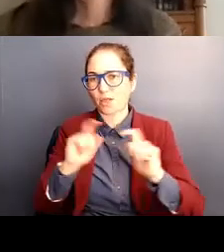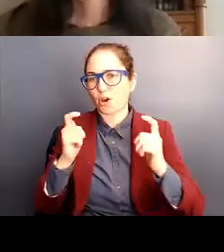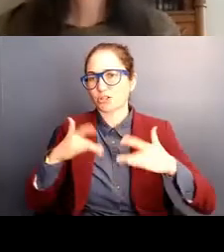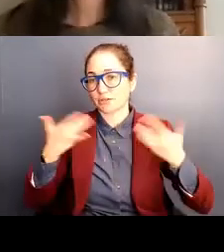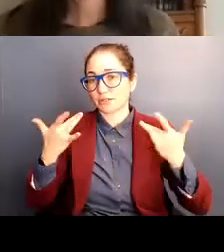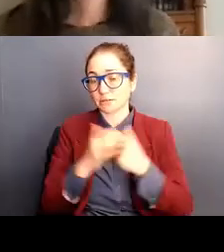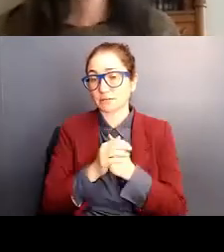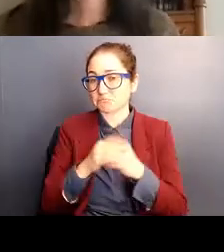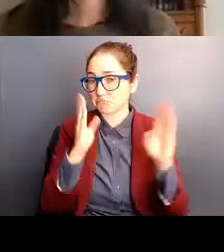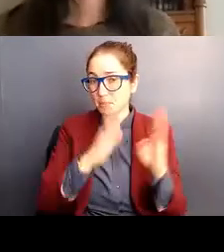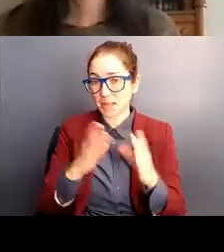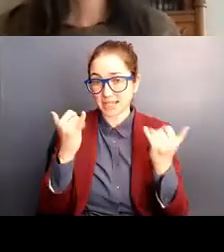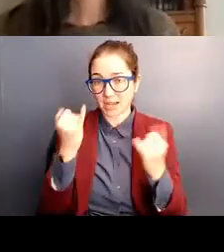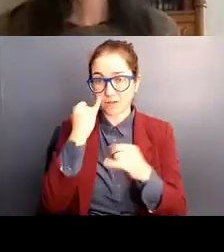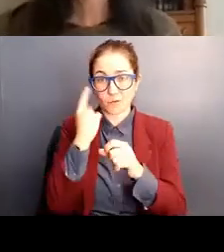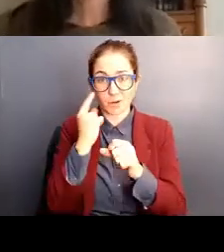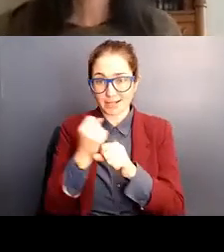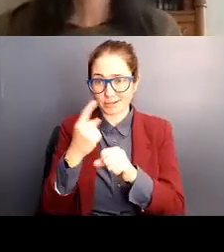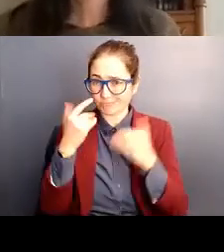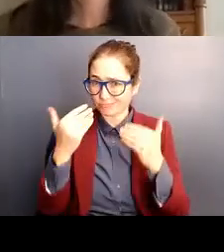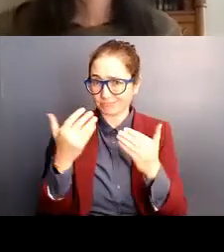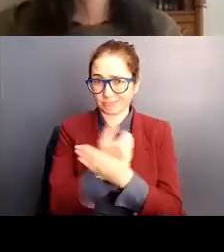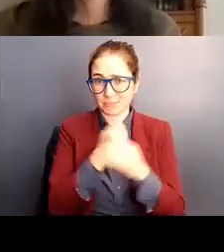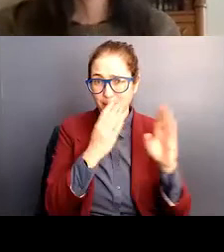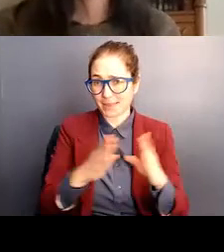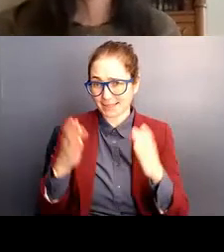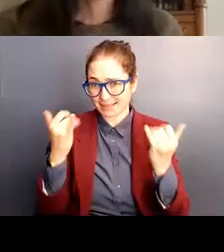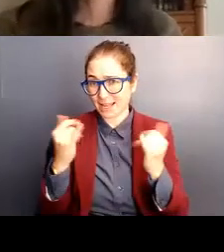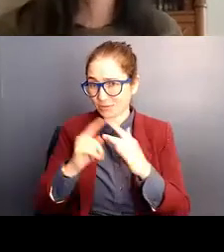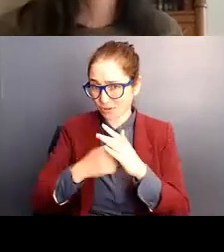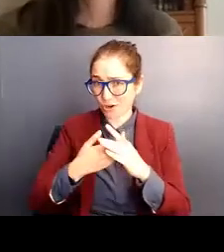if it's an event for next year. Start planning it. If you are